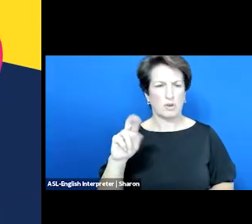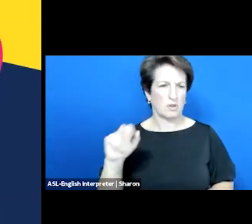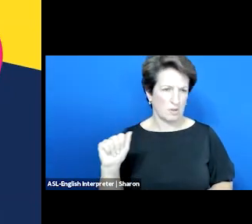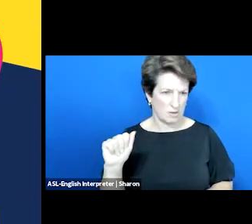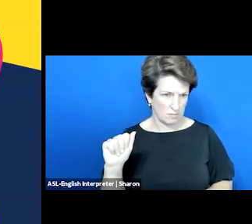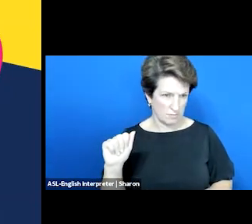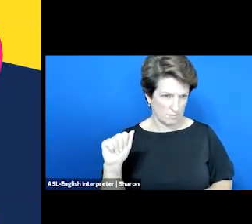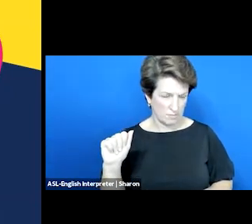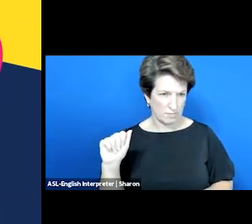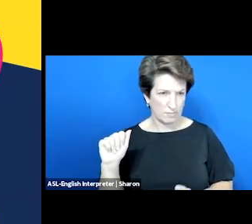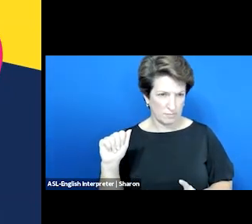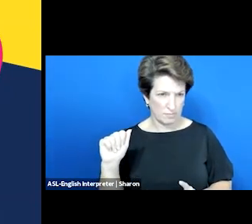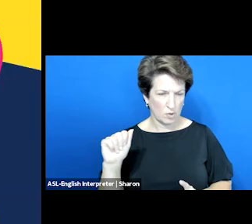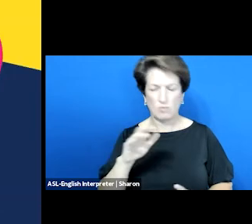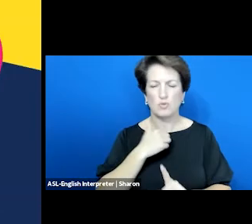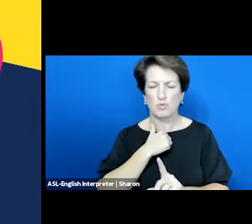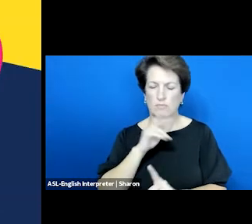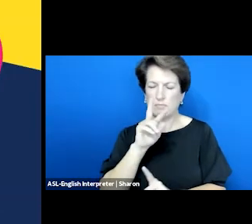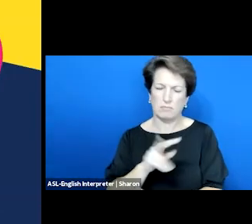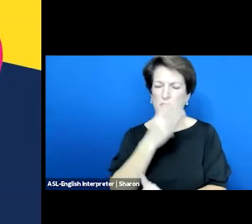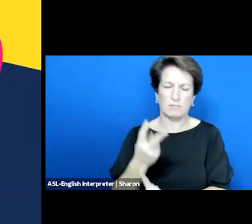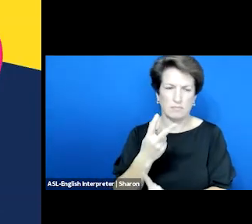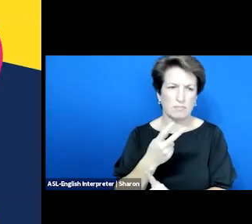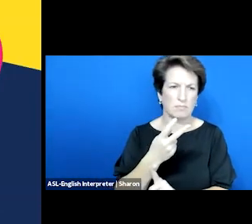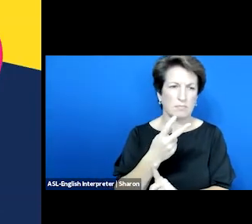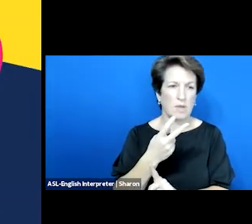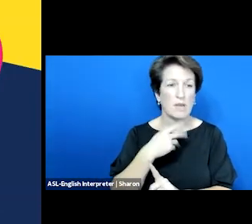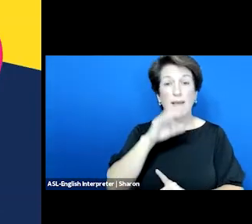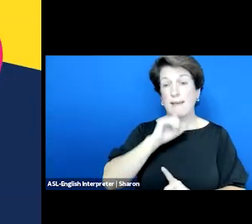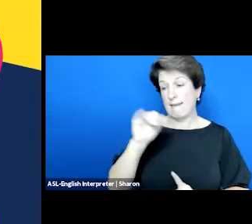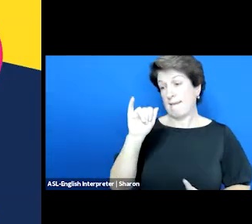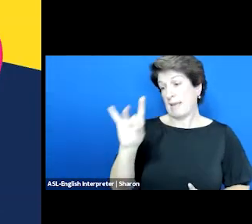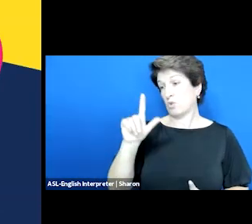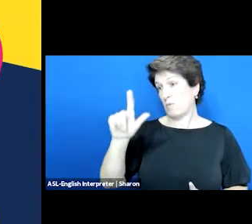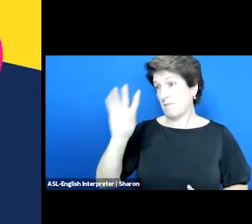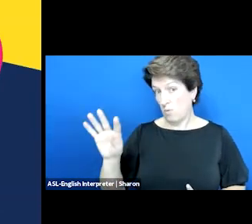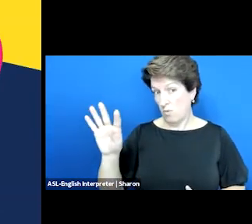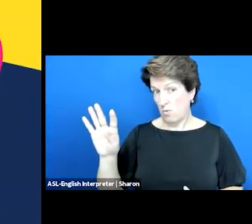happened after vaccination, but it typically occurs after the second dose, where they have seen it typically occurs among men over women, and